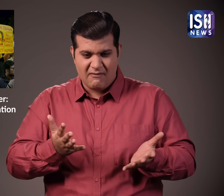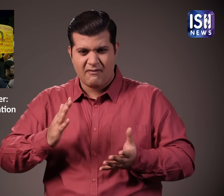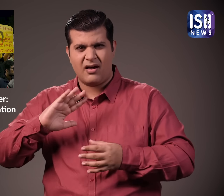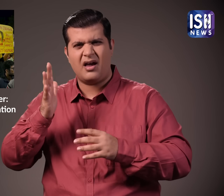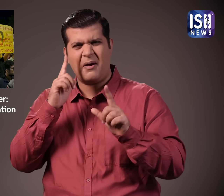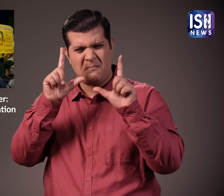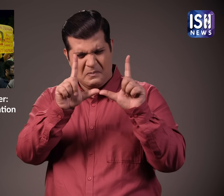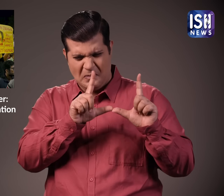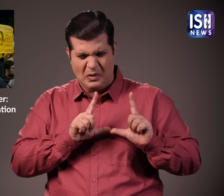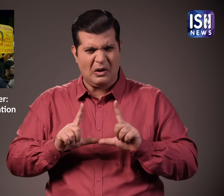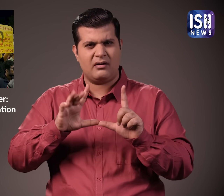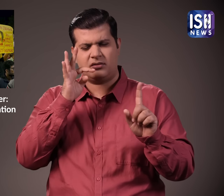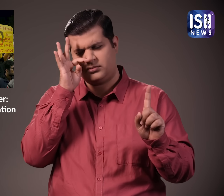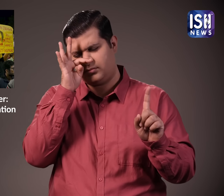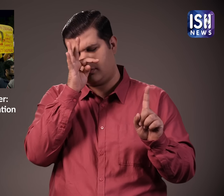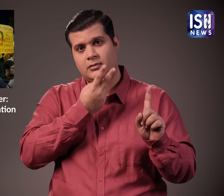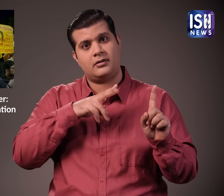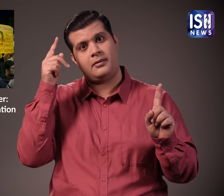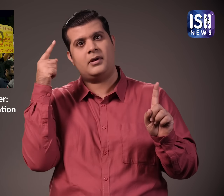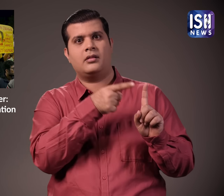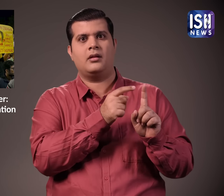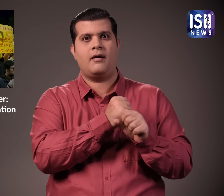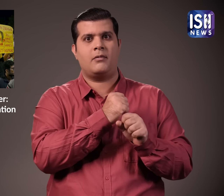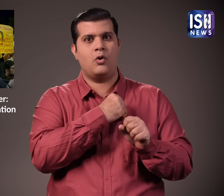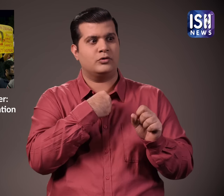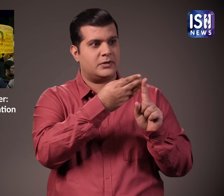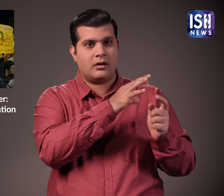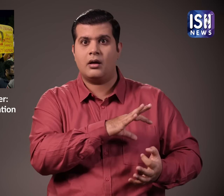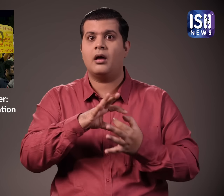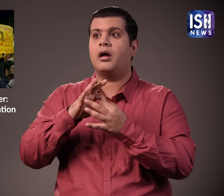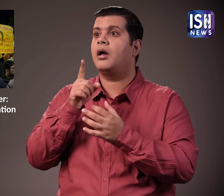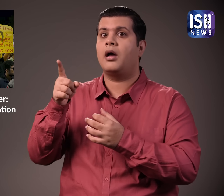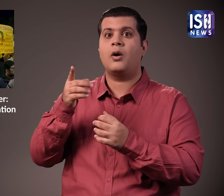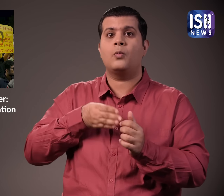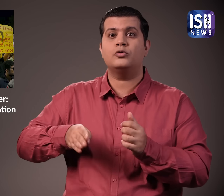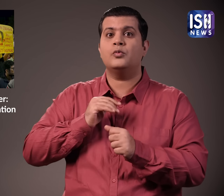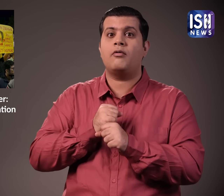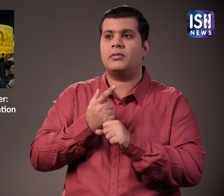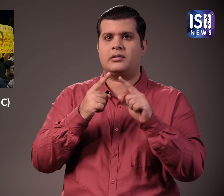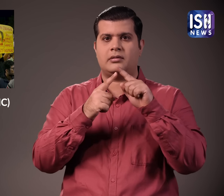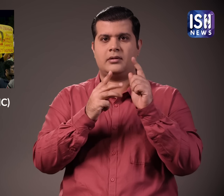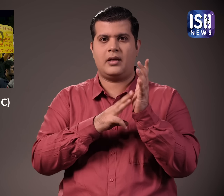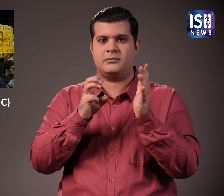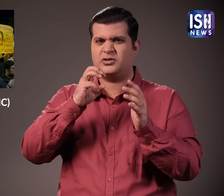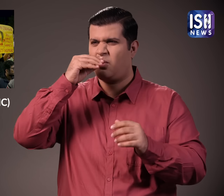because if further evidence surfaced, this would tarnish the image of the government hospital and which in turn would shame the West